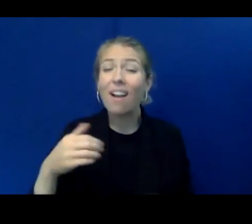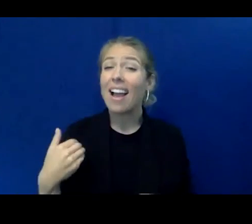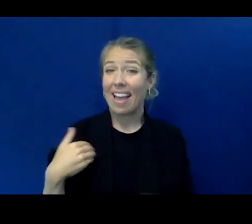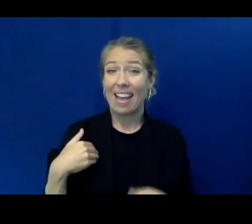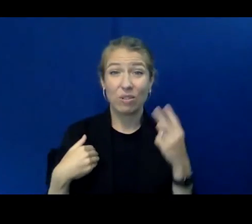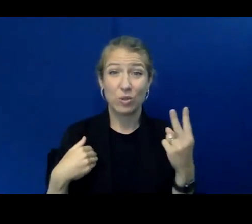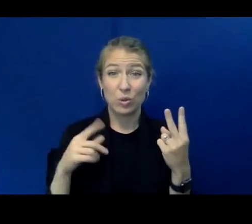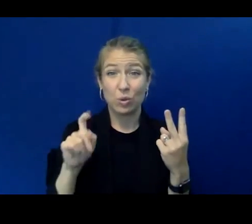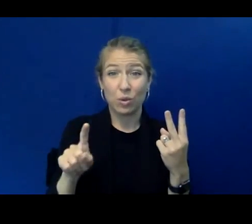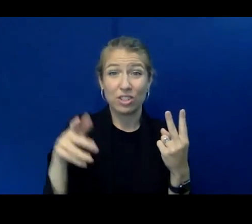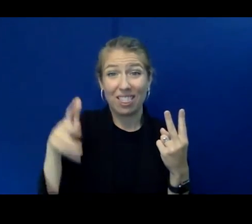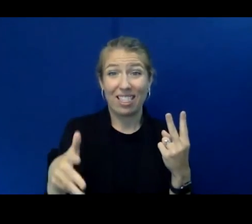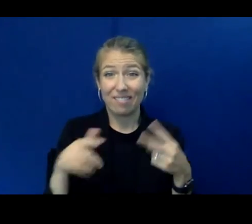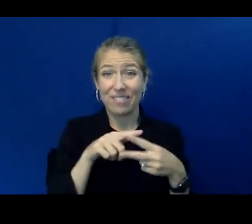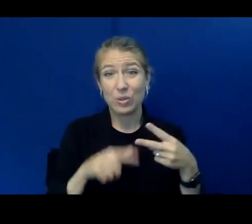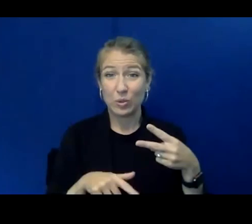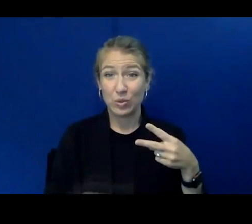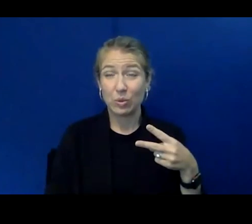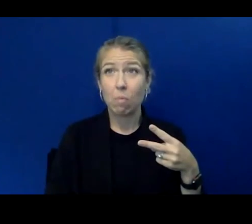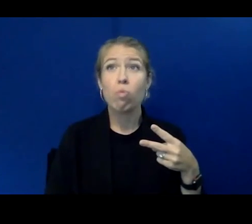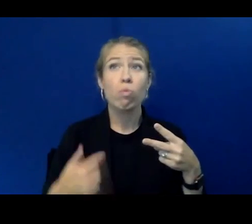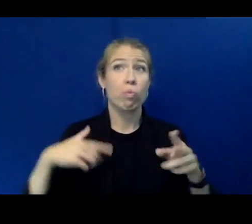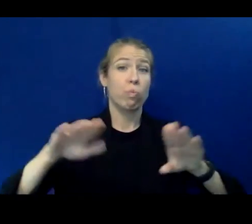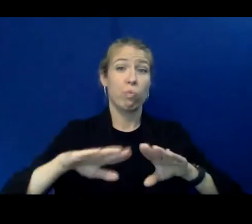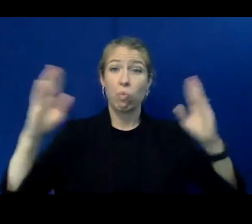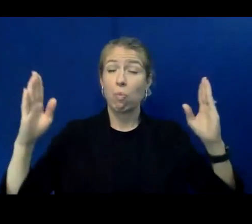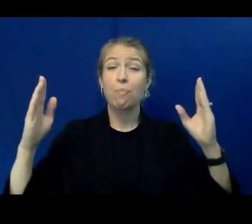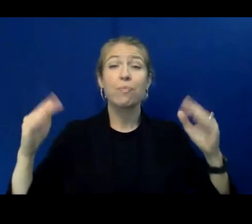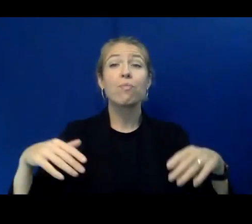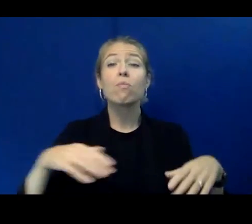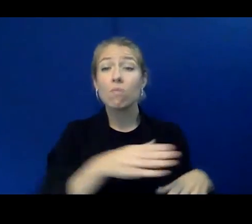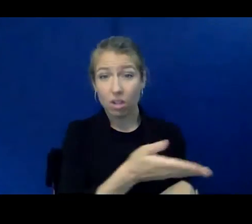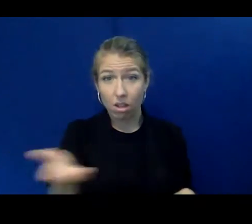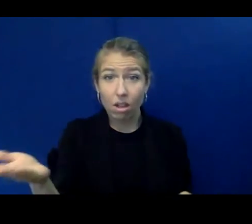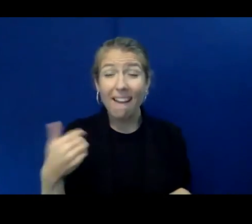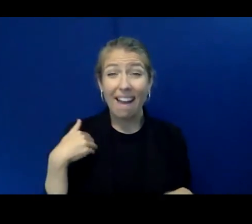So I'm going to open it up, and ask that if you do have any more questions, please go